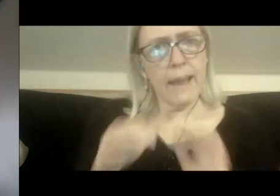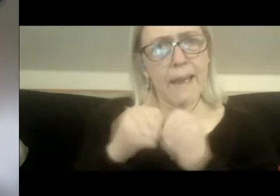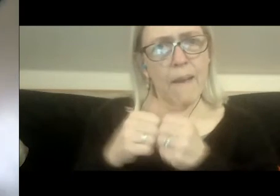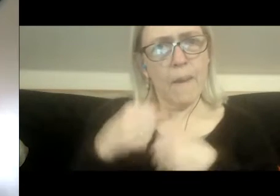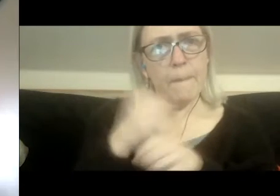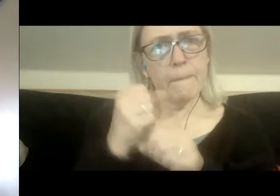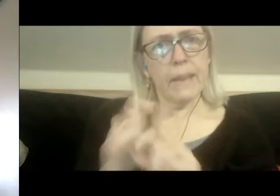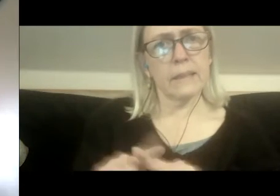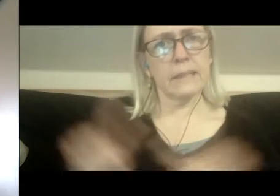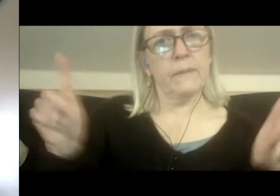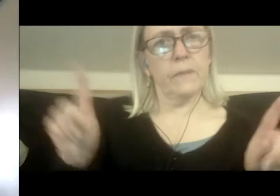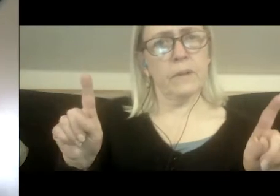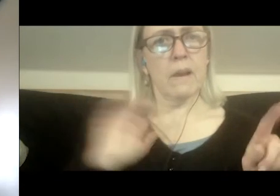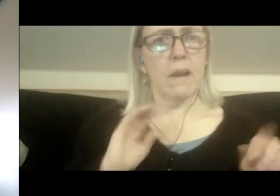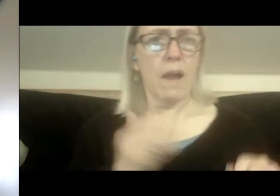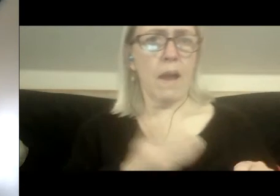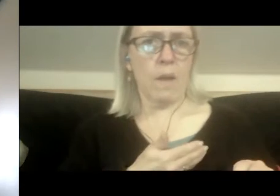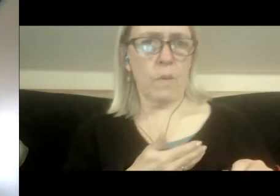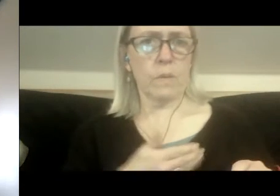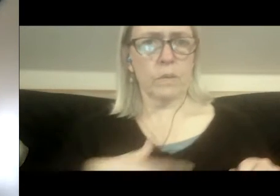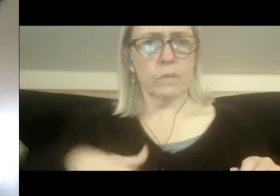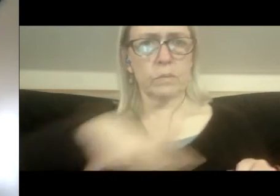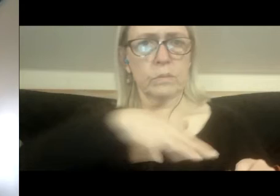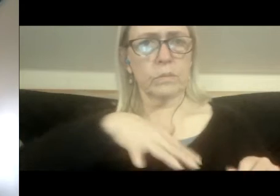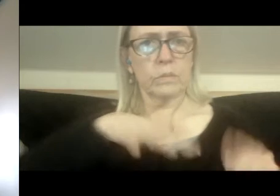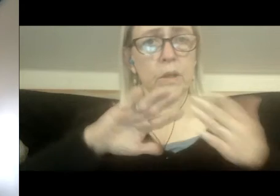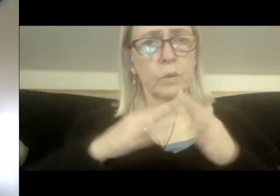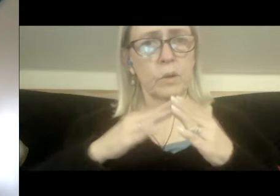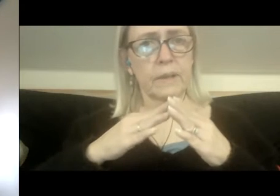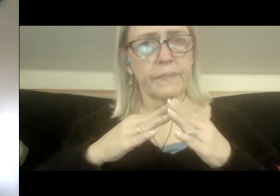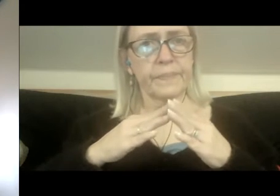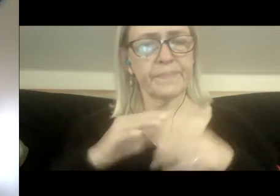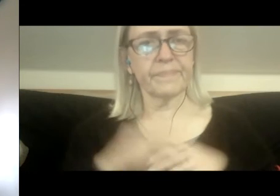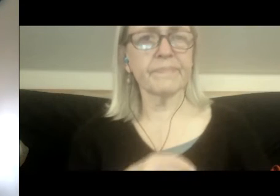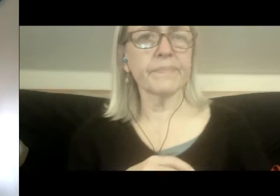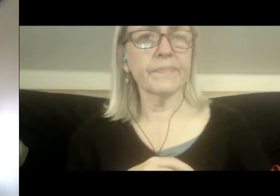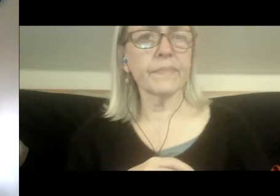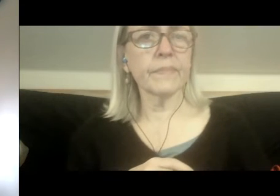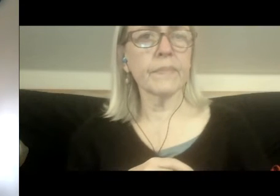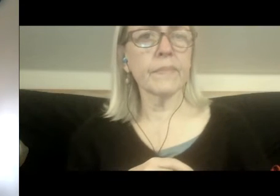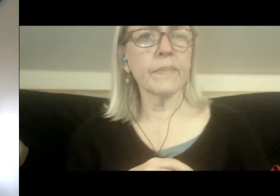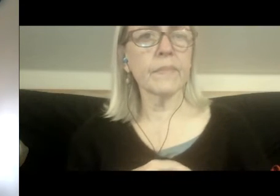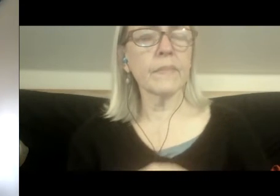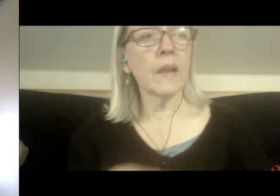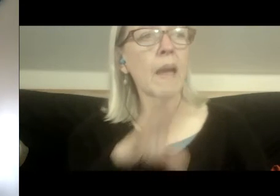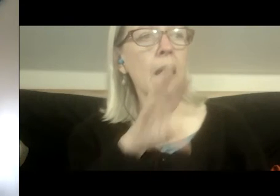May 25th, 2020 will forever be ingrained in my mind. It was the day that George Floyd was publicly